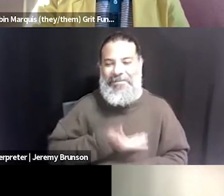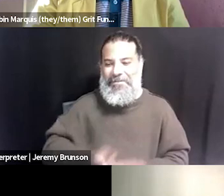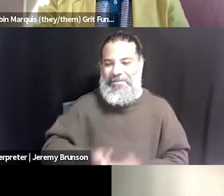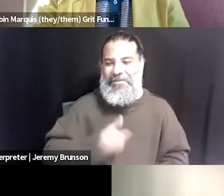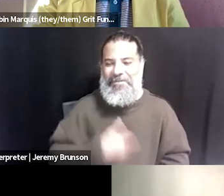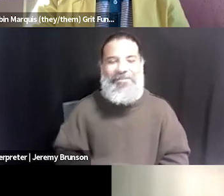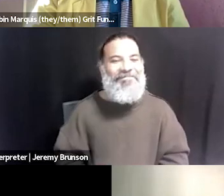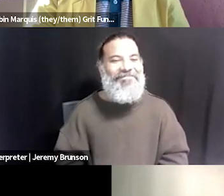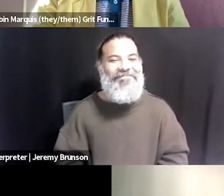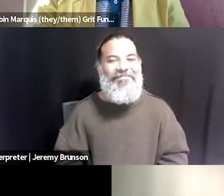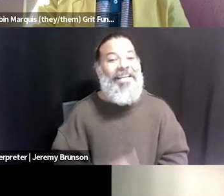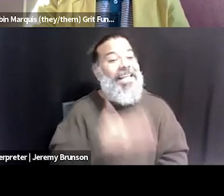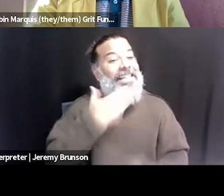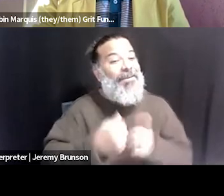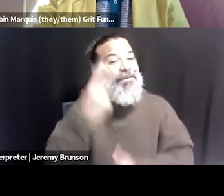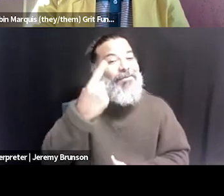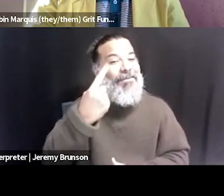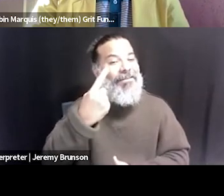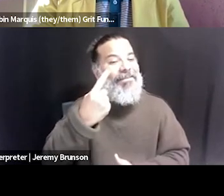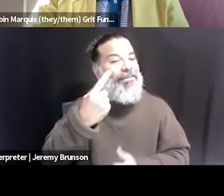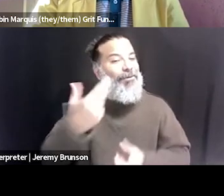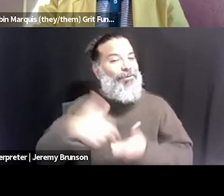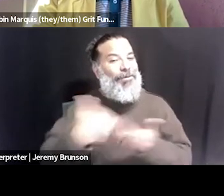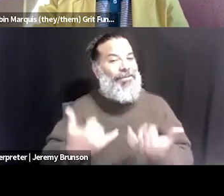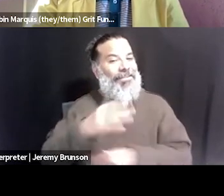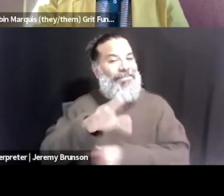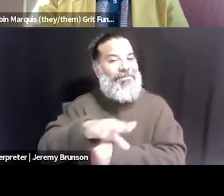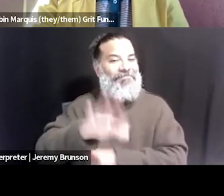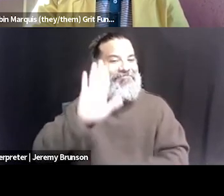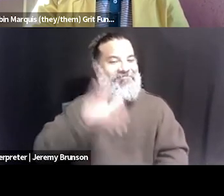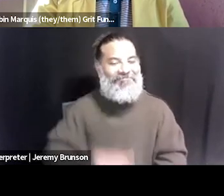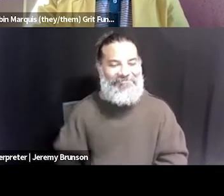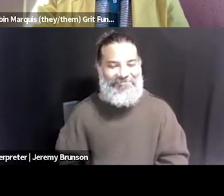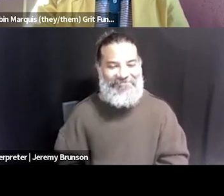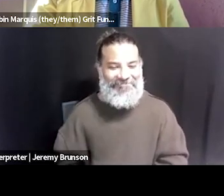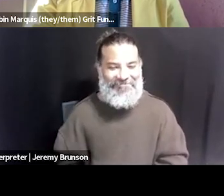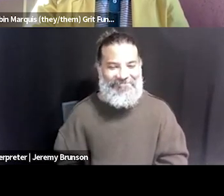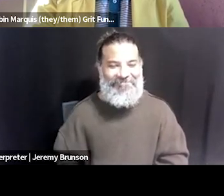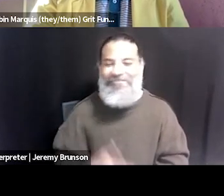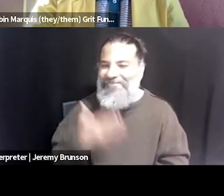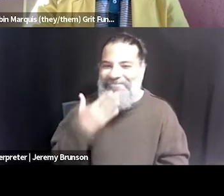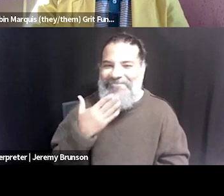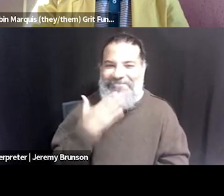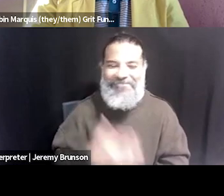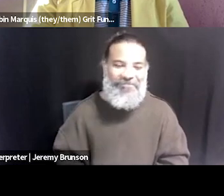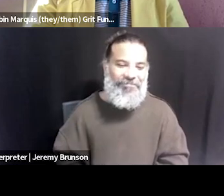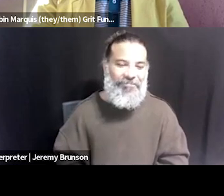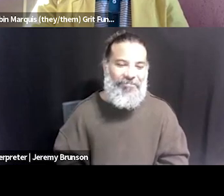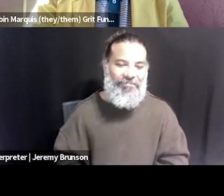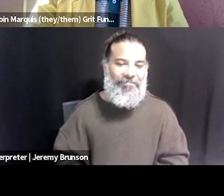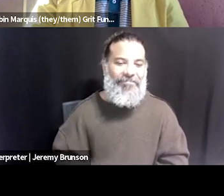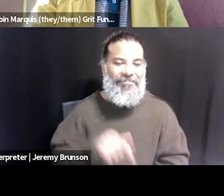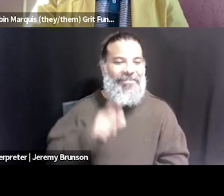Thanks everyone for joining this afternoon. Thank you. It was cool hearing about your project, Phil.